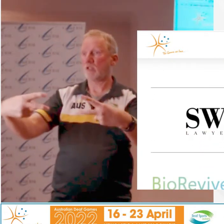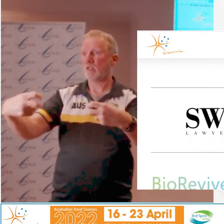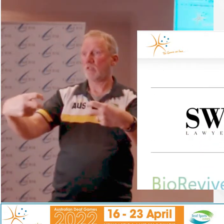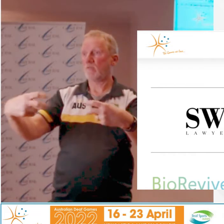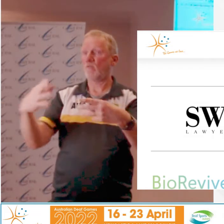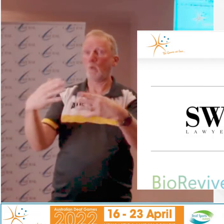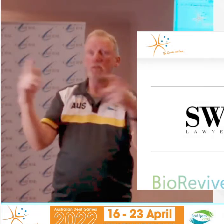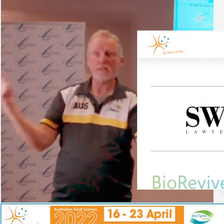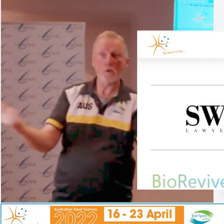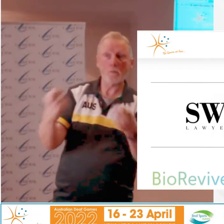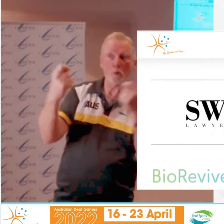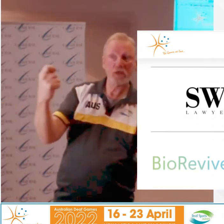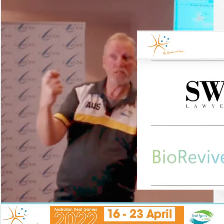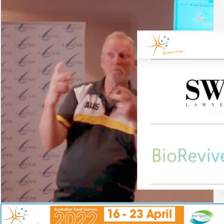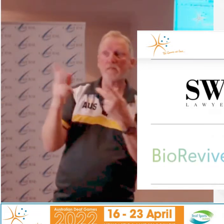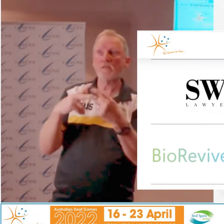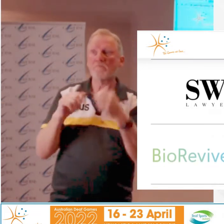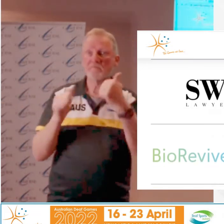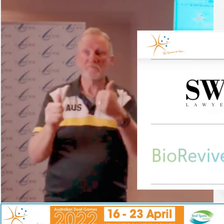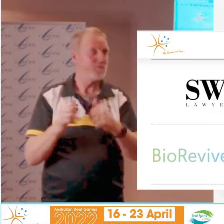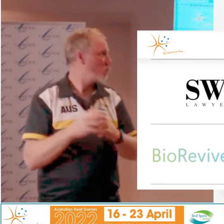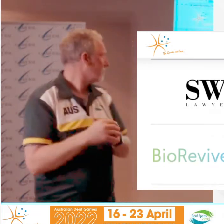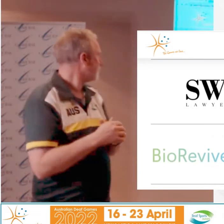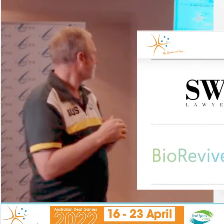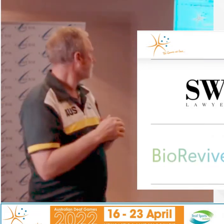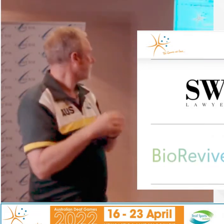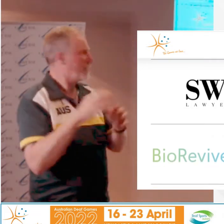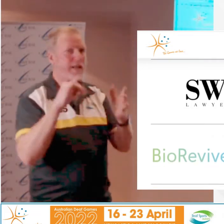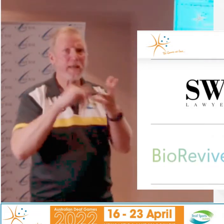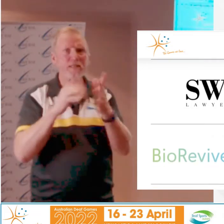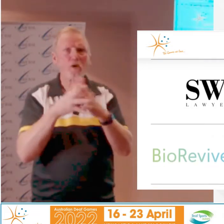a i Media who will be doing the captioning for the ceremonies